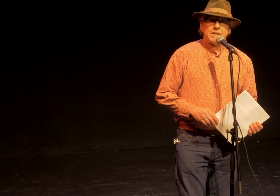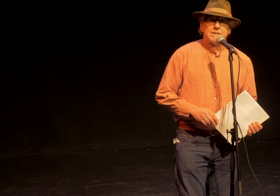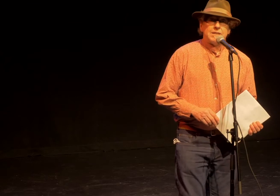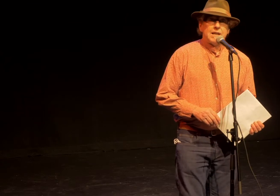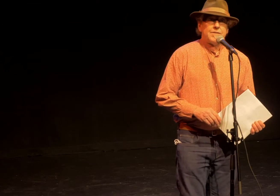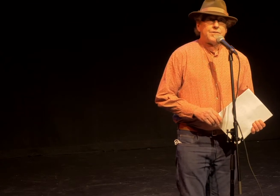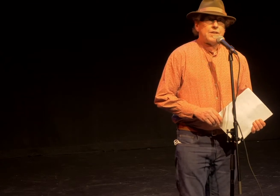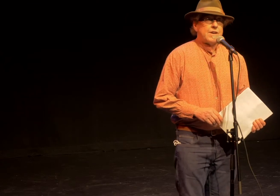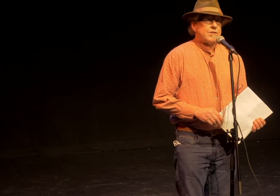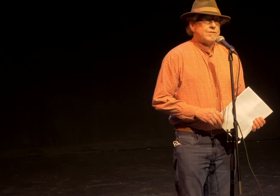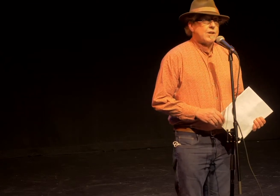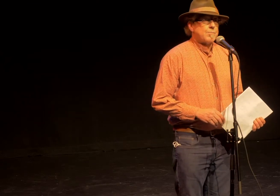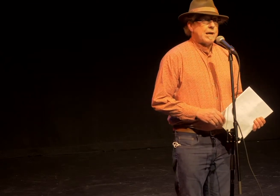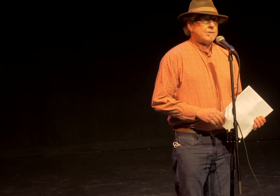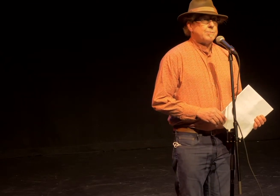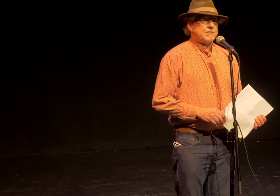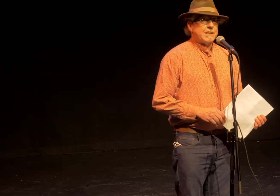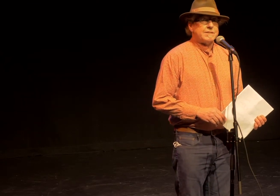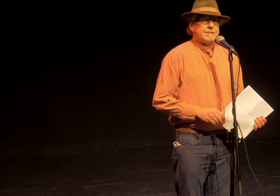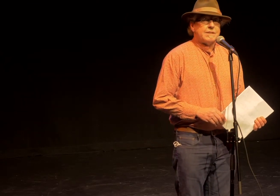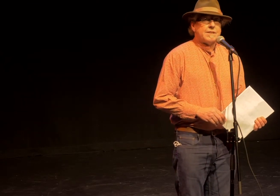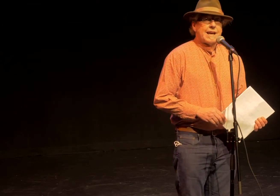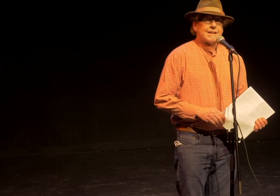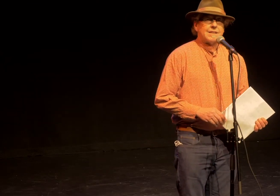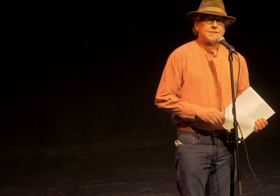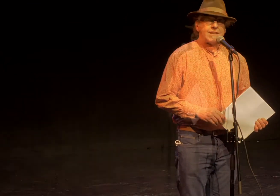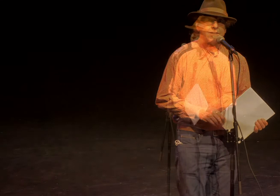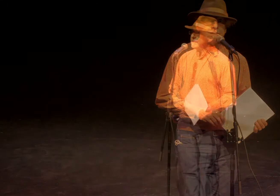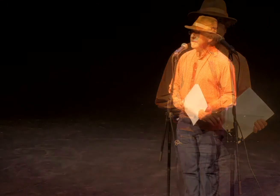BC, and the city of Vancouver are proud to present the access festival.